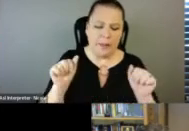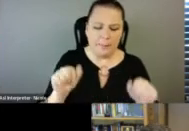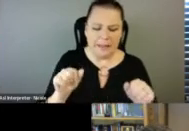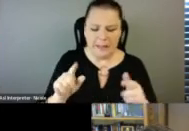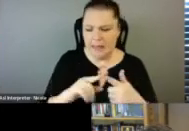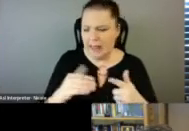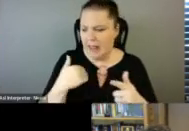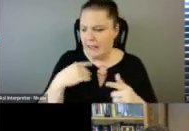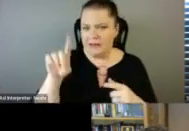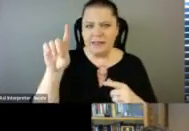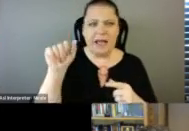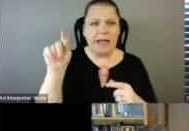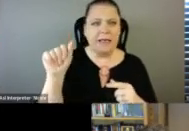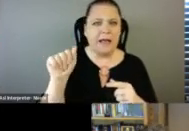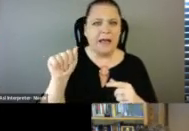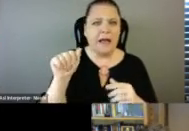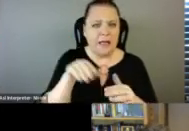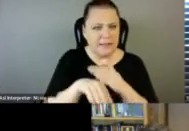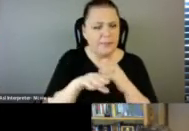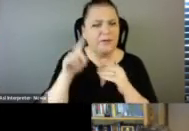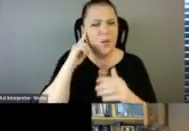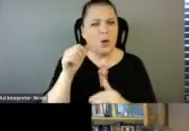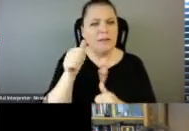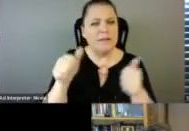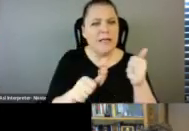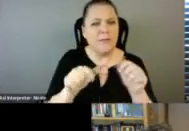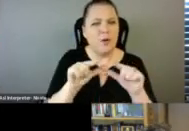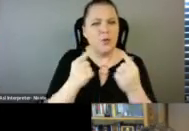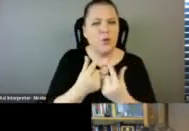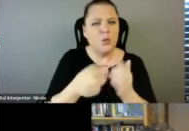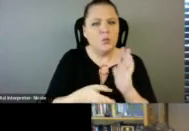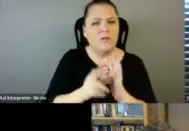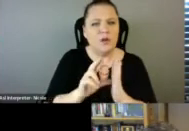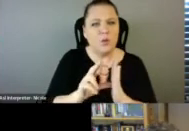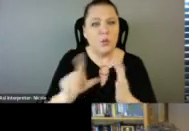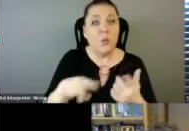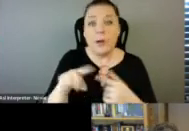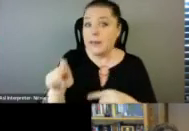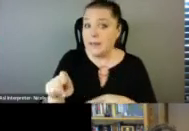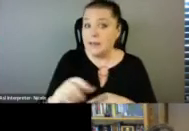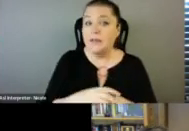data accessible for this sub group review, as needed. So that's it that's really kind of